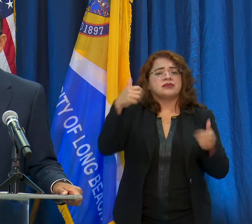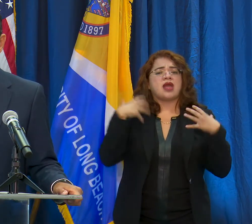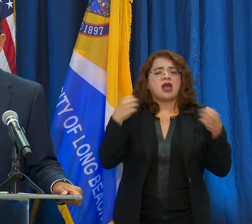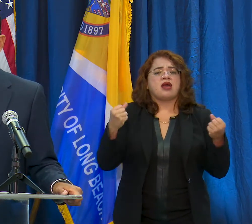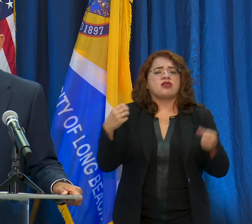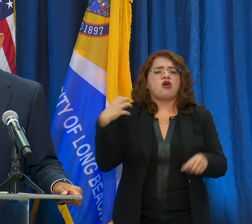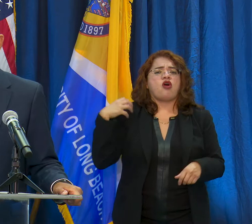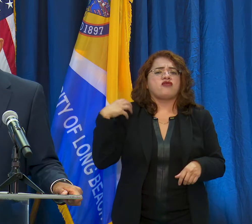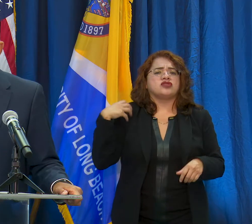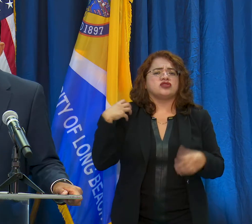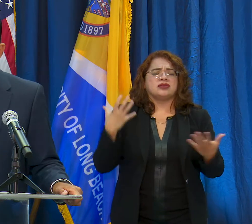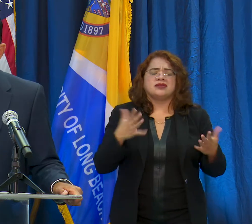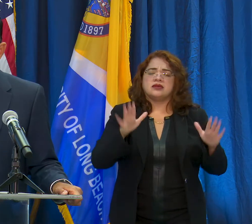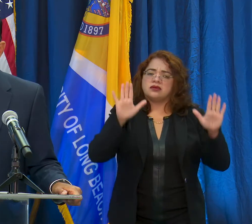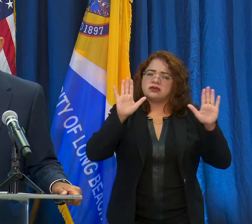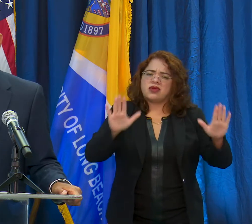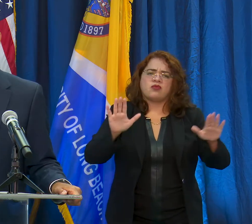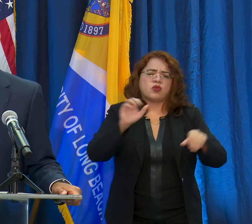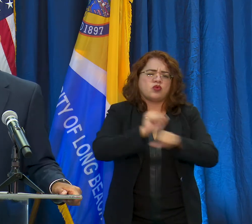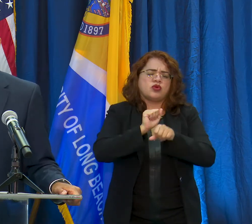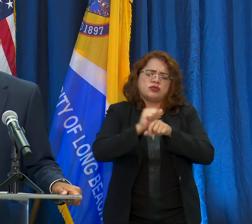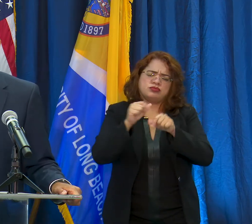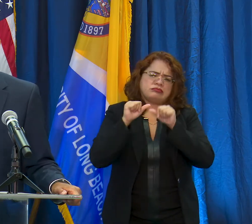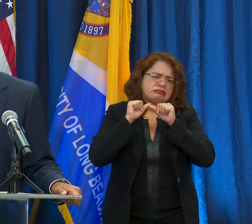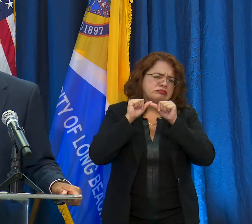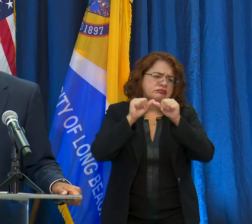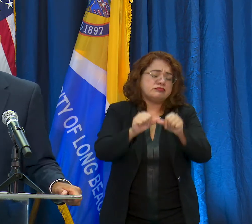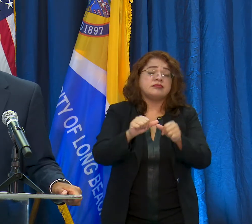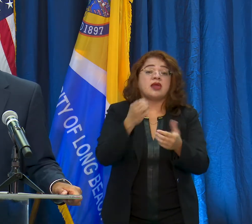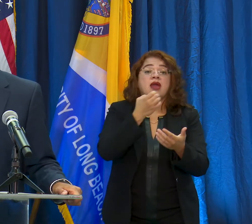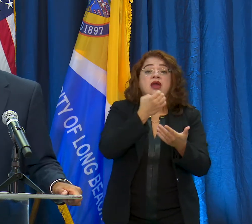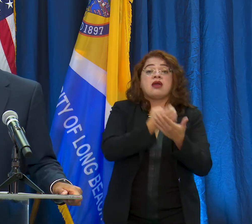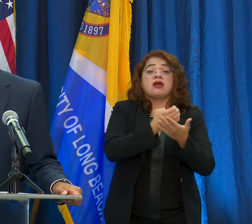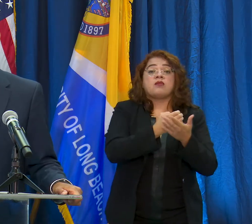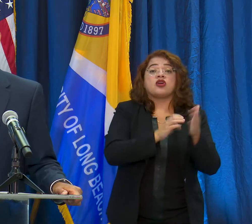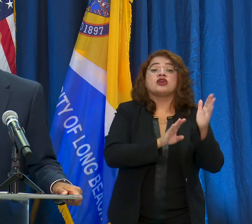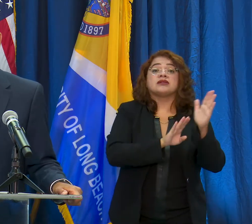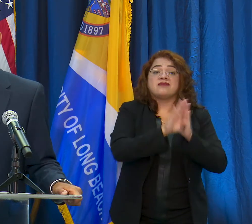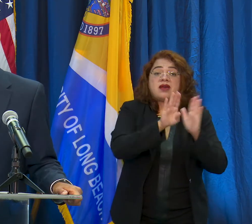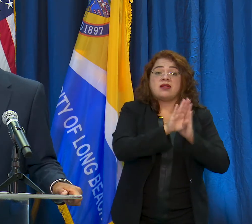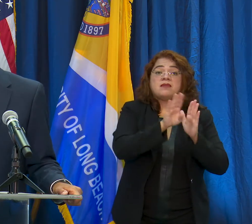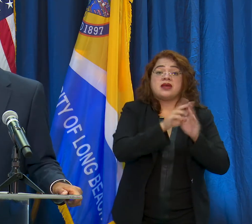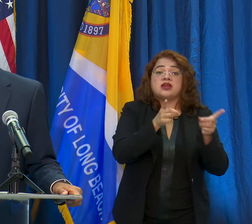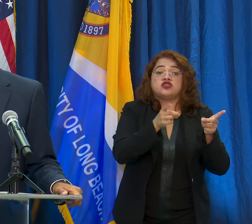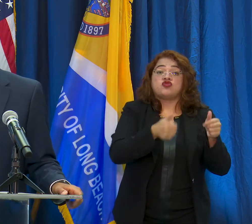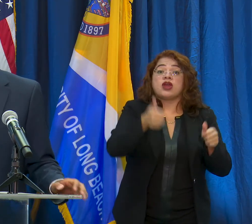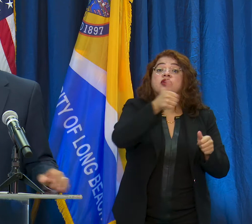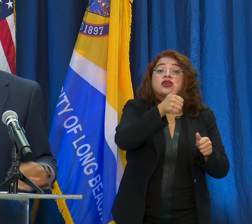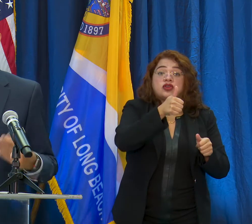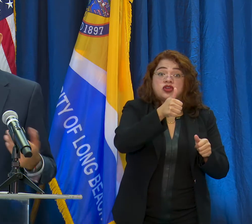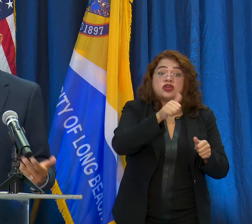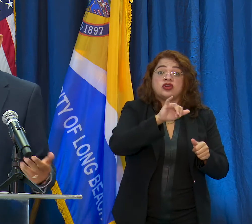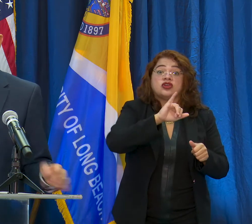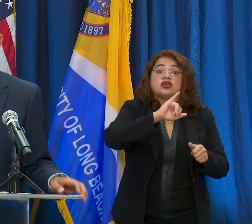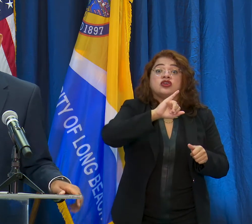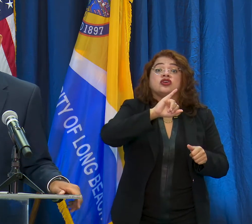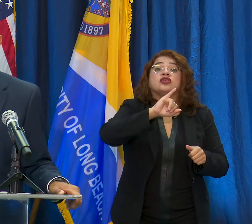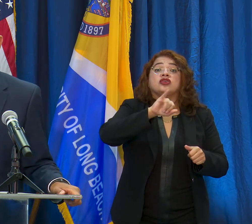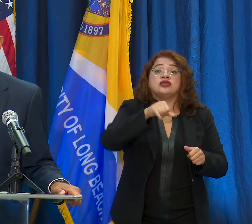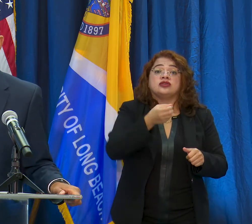really incredible work, and our Director of Economic Development, John Keisler. He'll also be talking about some of the programs we have